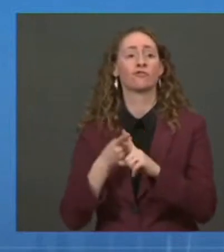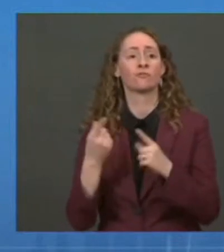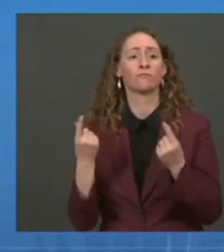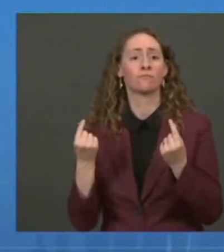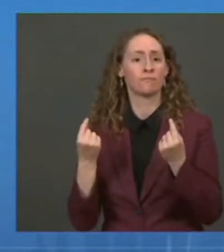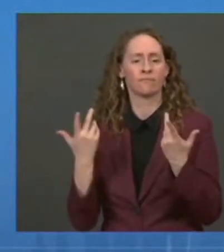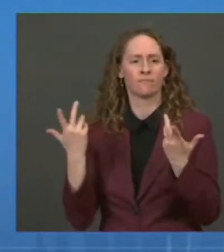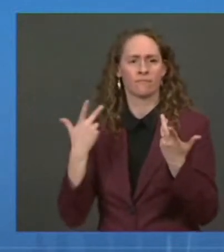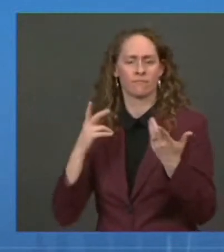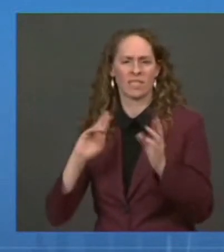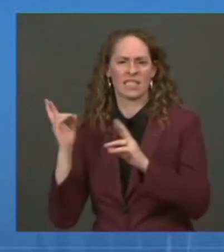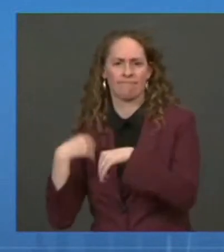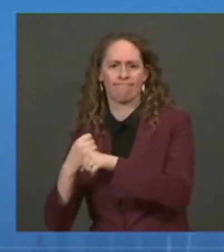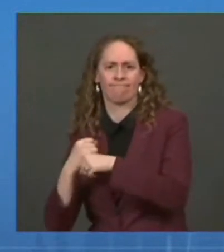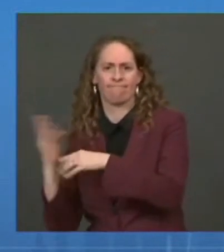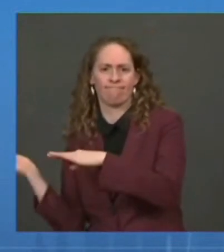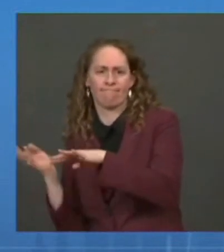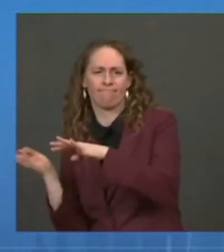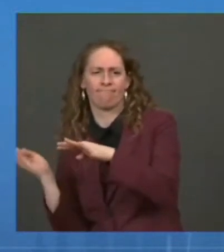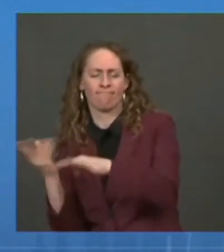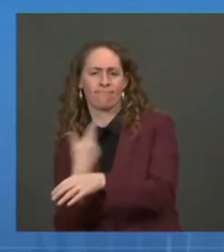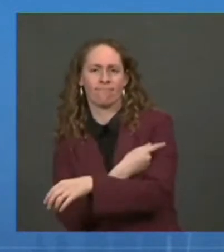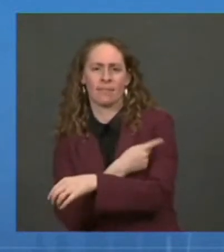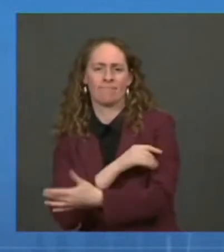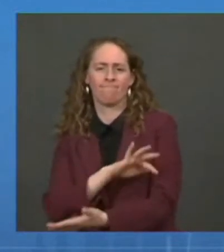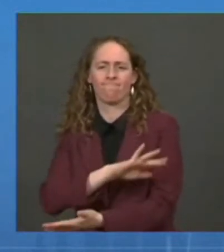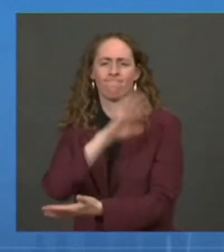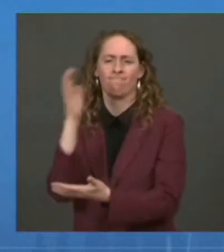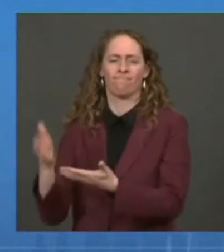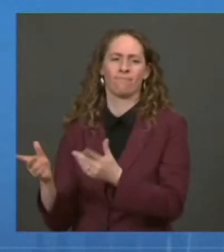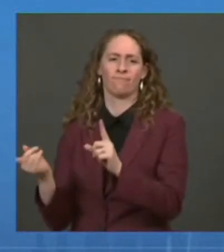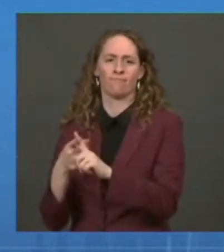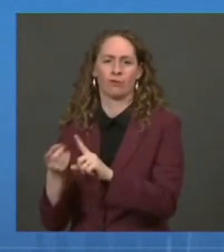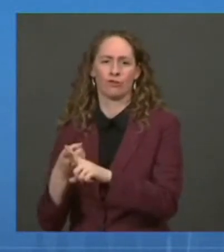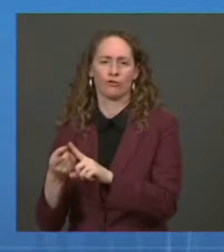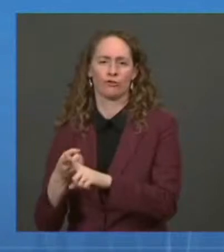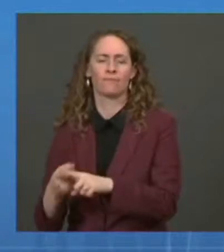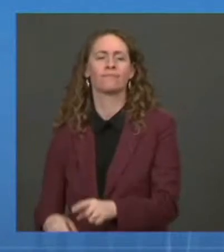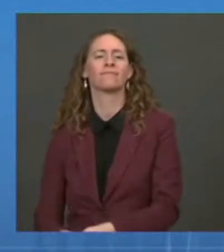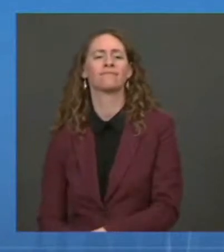THEY ALREADY HAVE THE NEXT TO